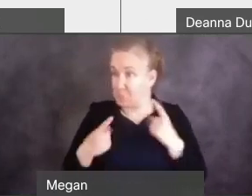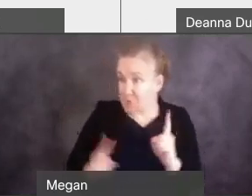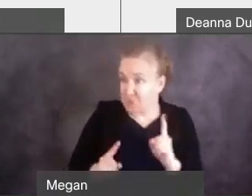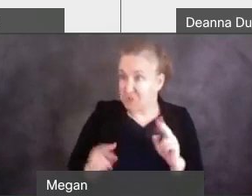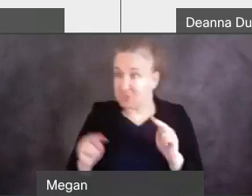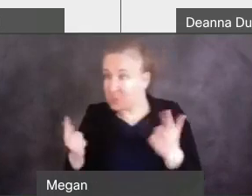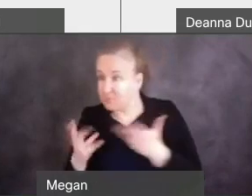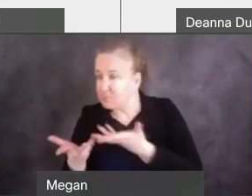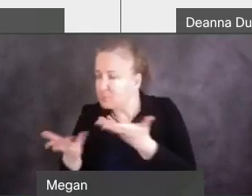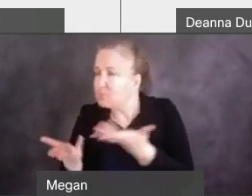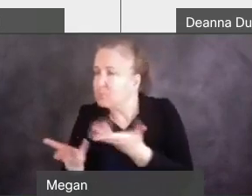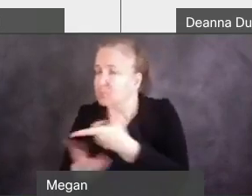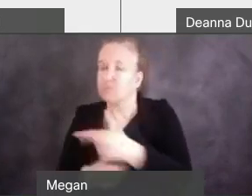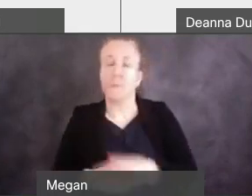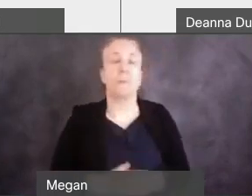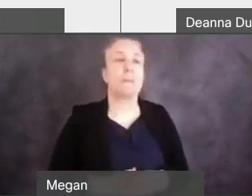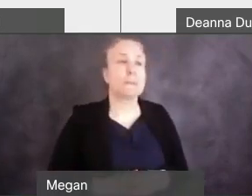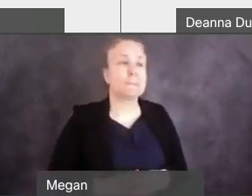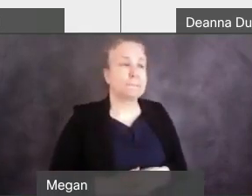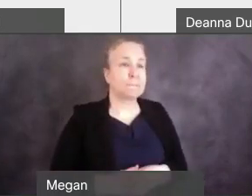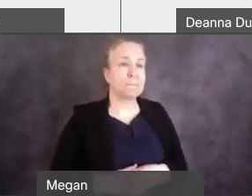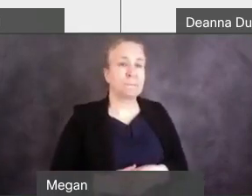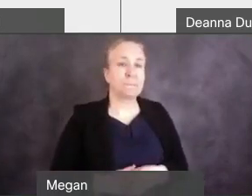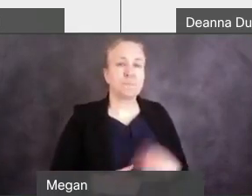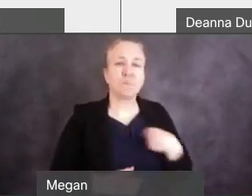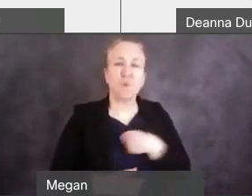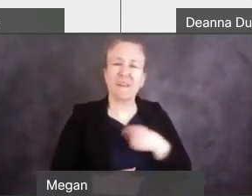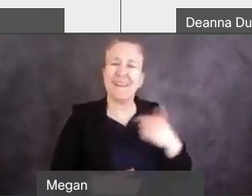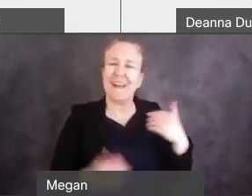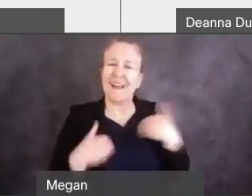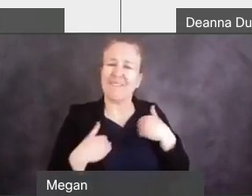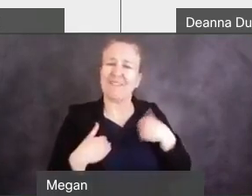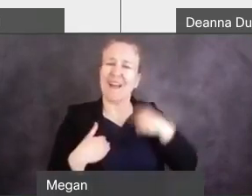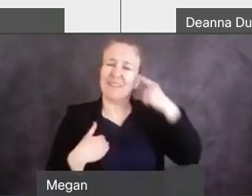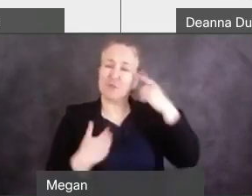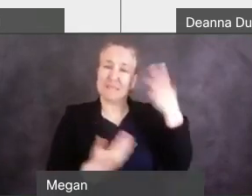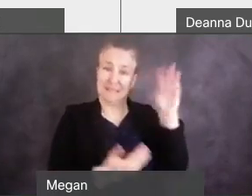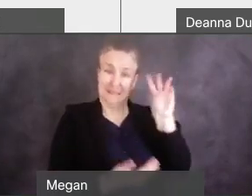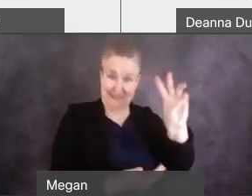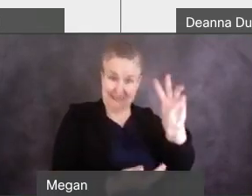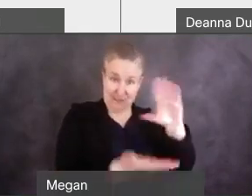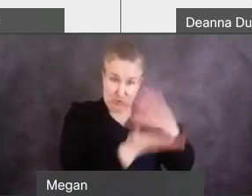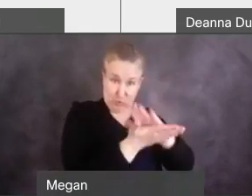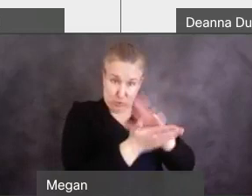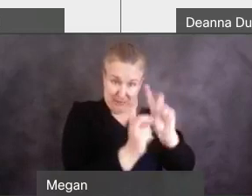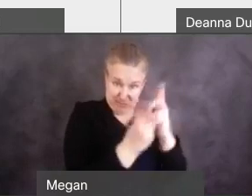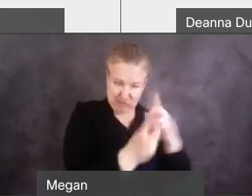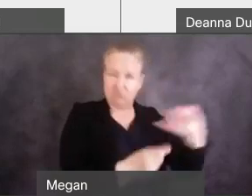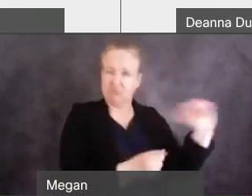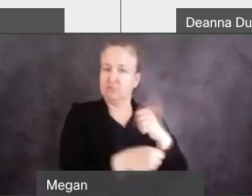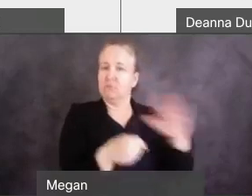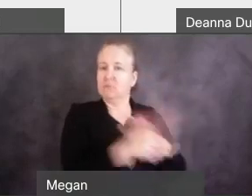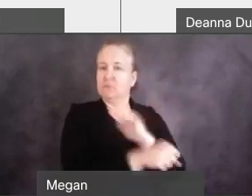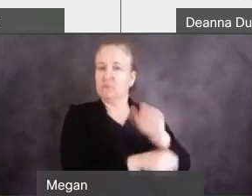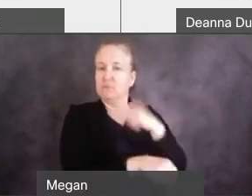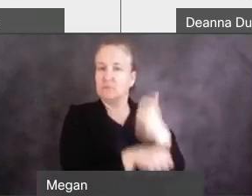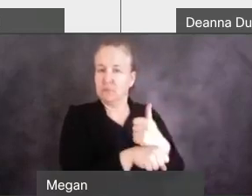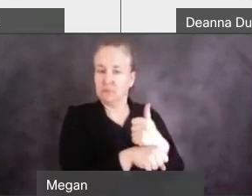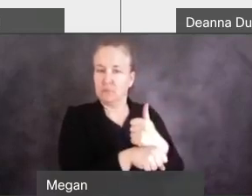[Commissioner Arkoosh] So we have, I believe, it's six school districts that have fully implemented a surveillance program for